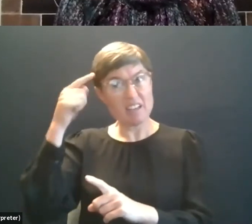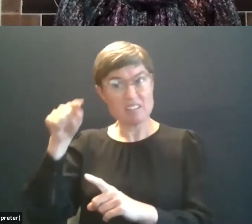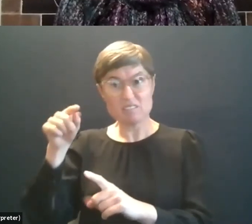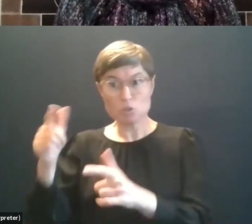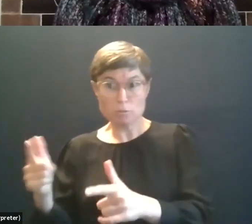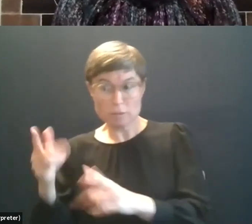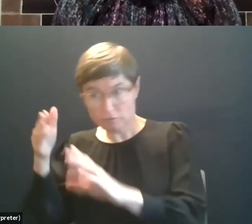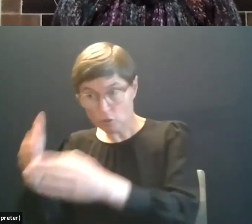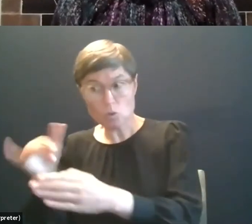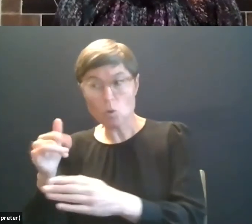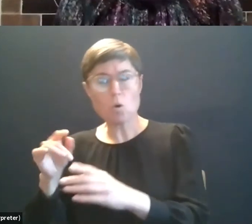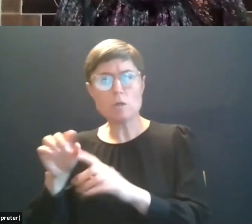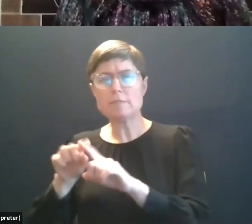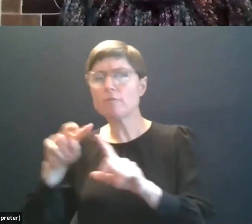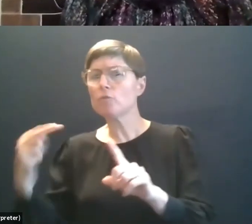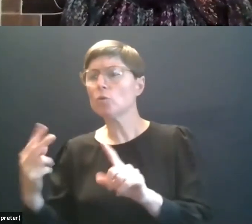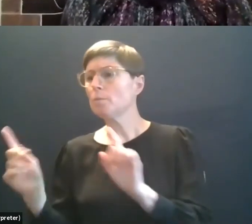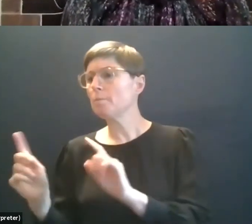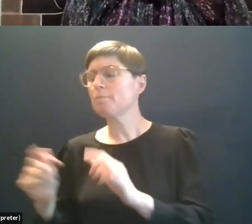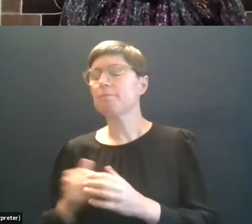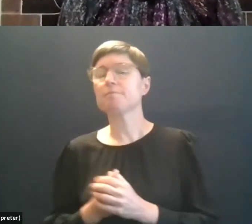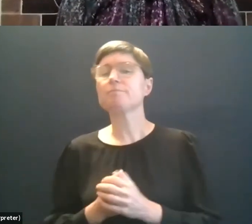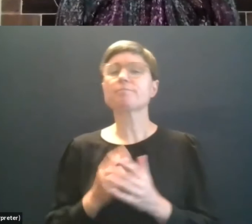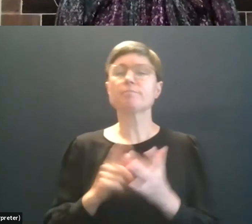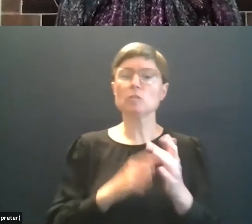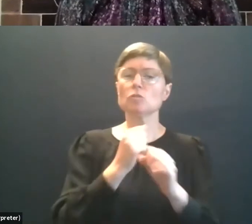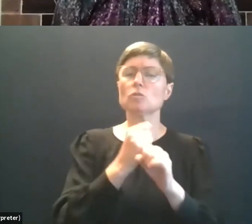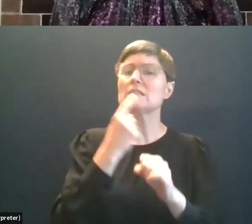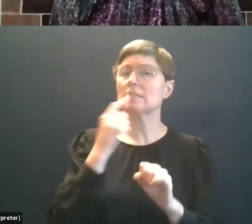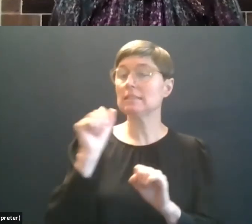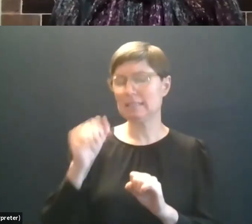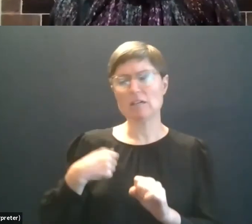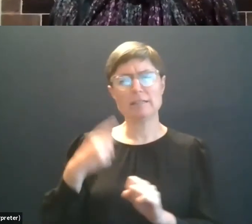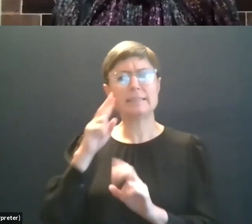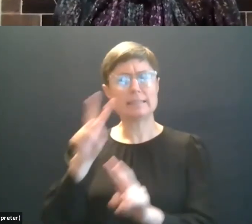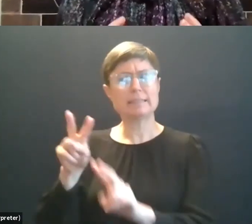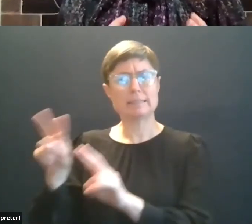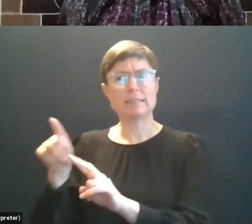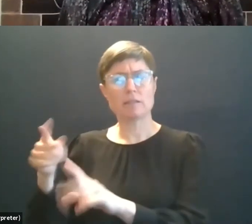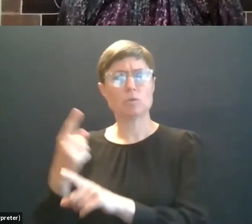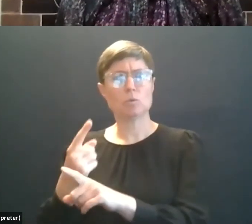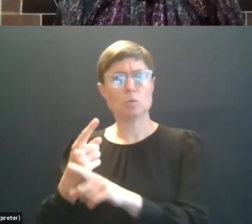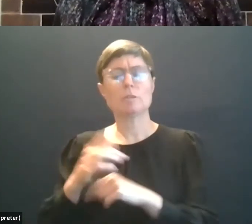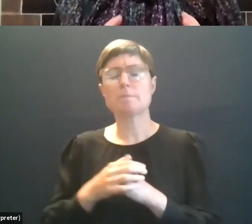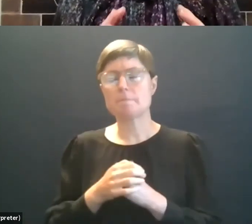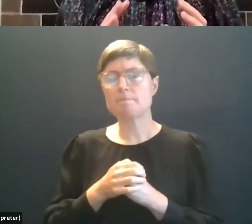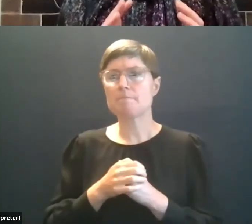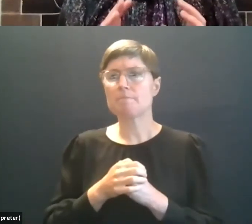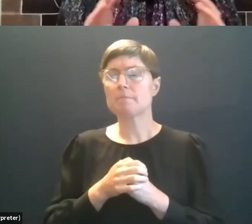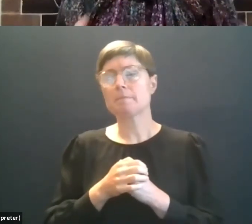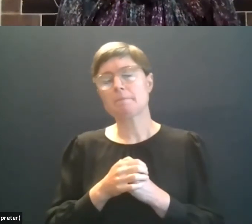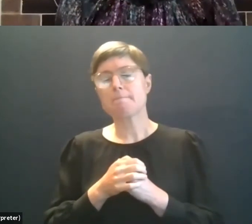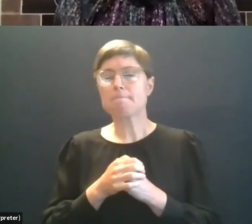I certainly do hear that refrain and I am always fairly careful to